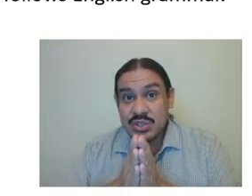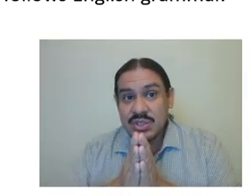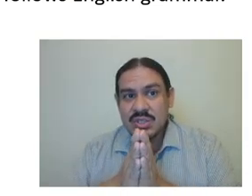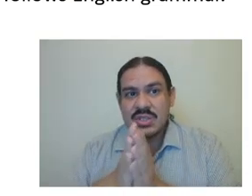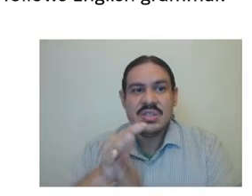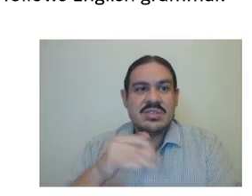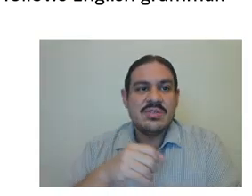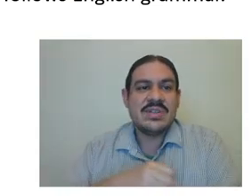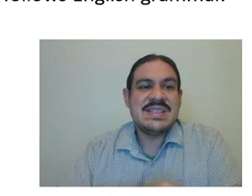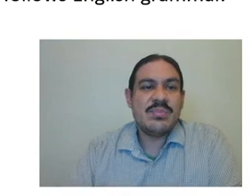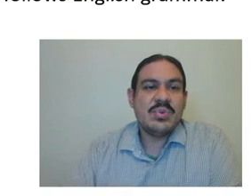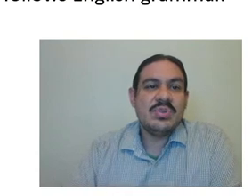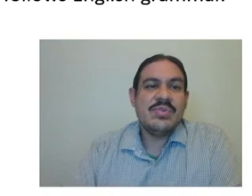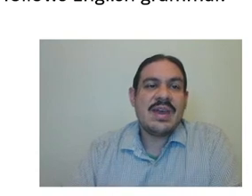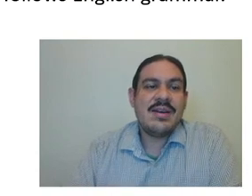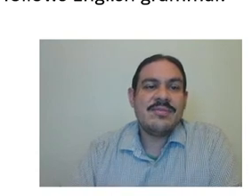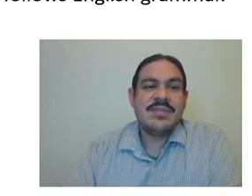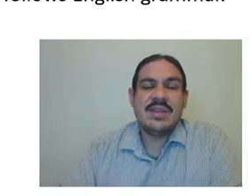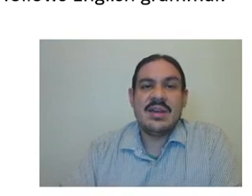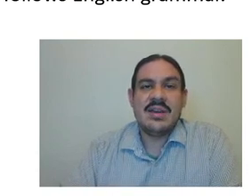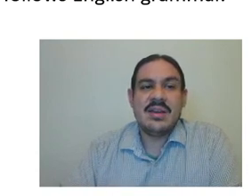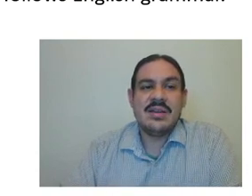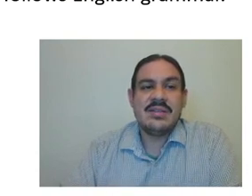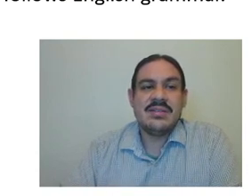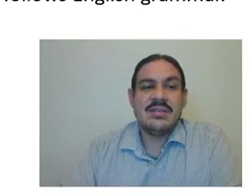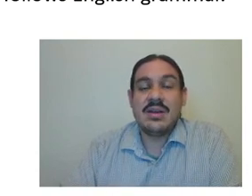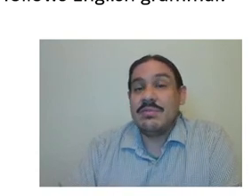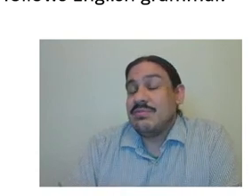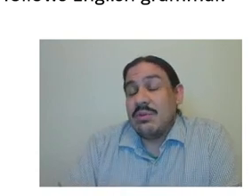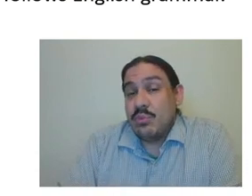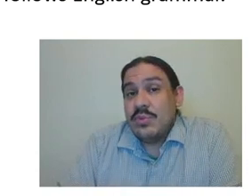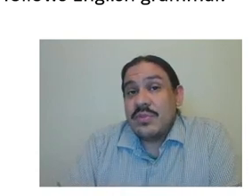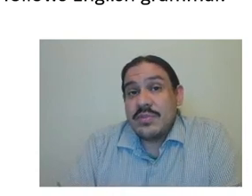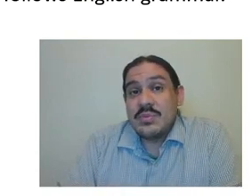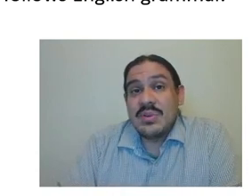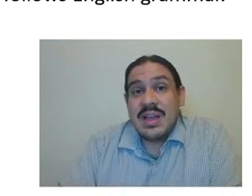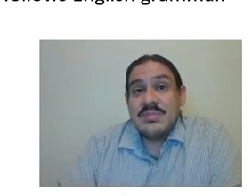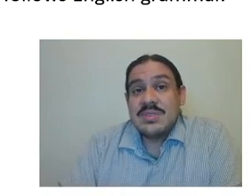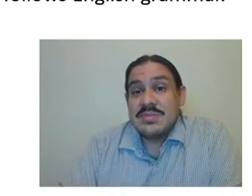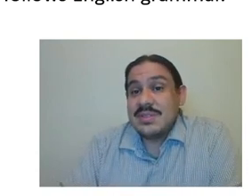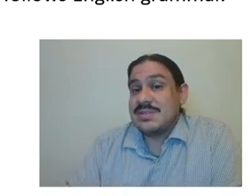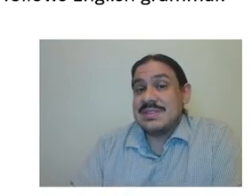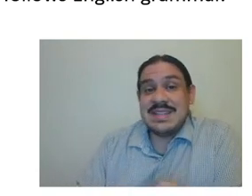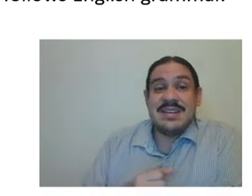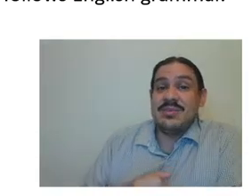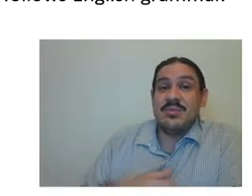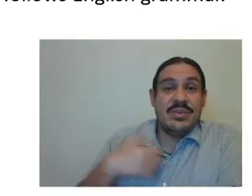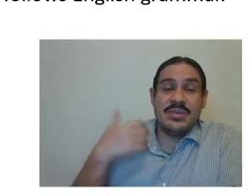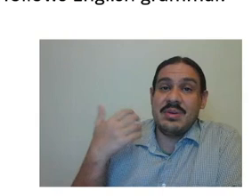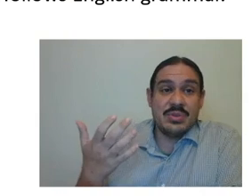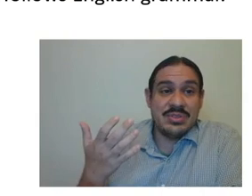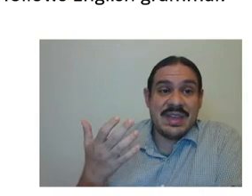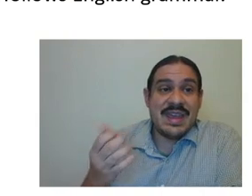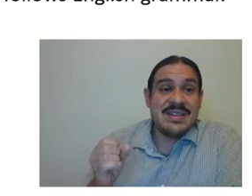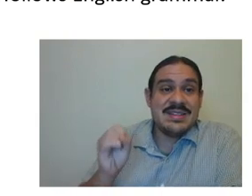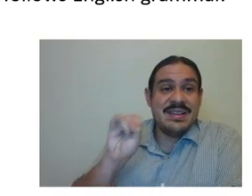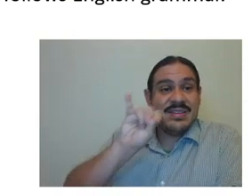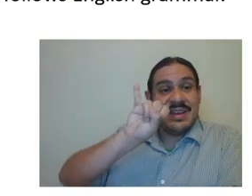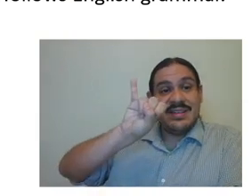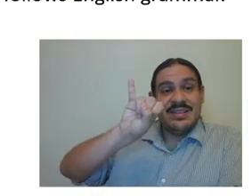and then this for the finish and the English ending "I-N-G" as in